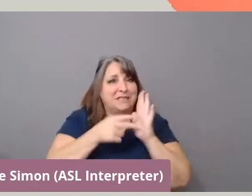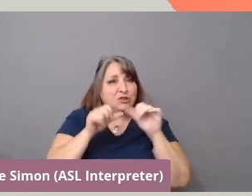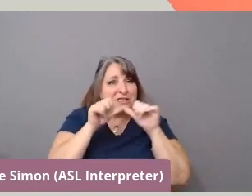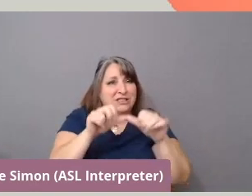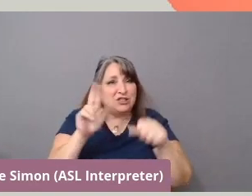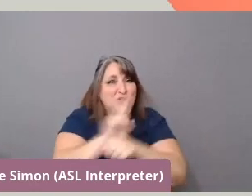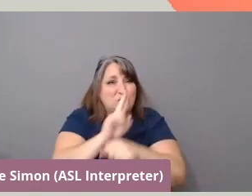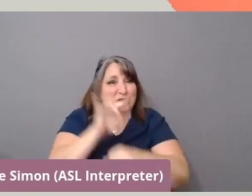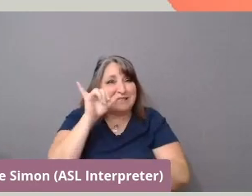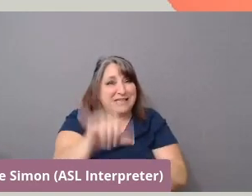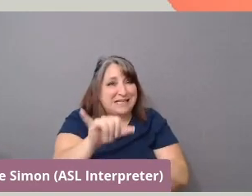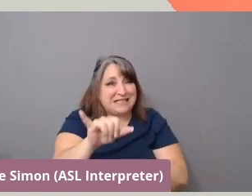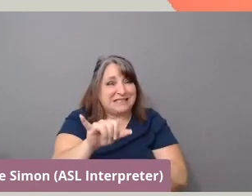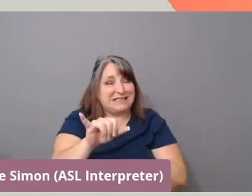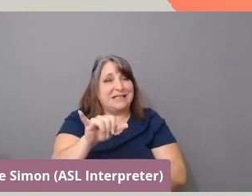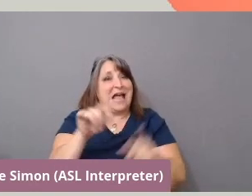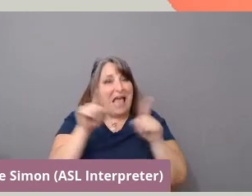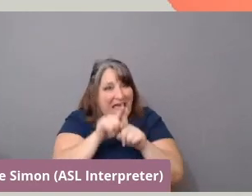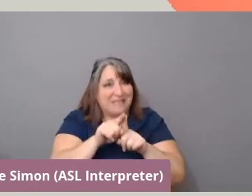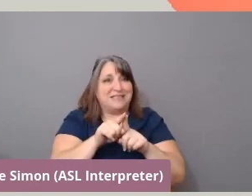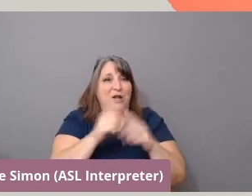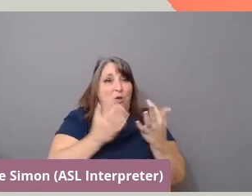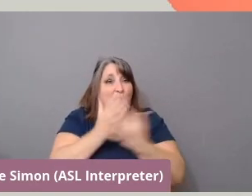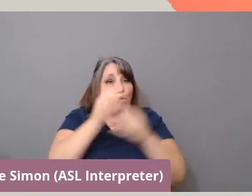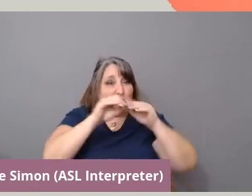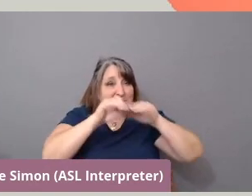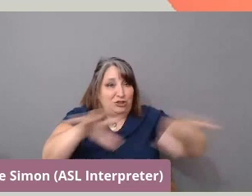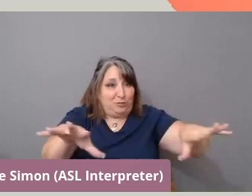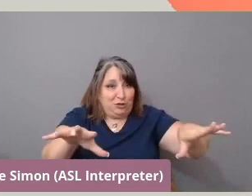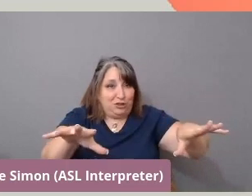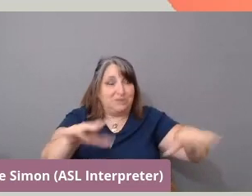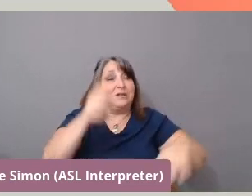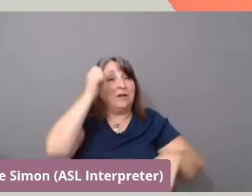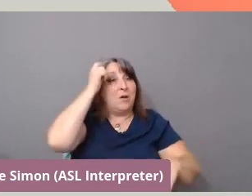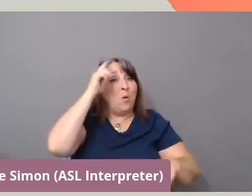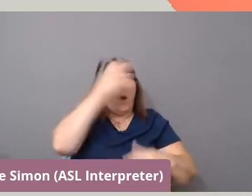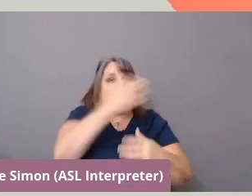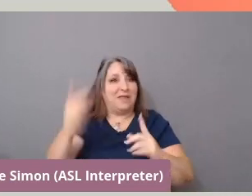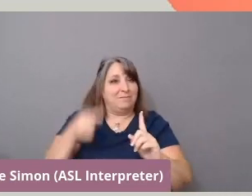go through distribution. But one thing I'd like to point out is that it is true that many of us